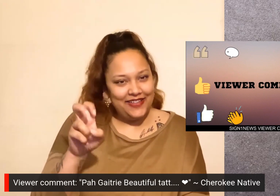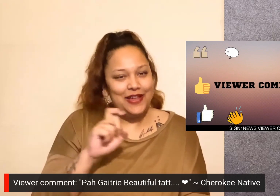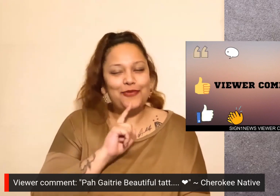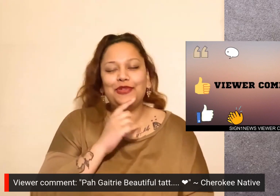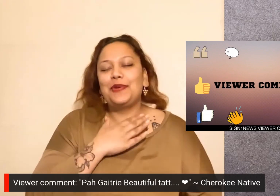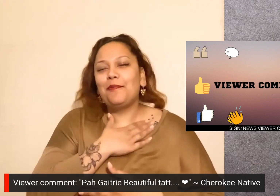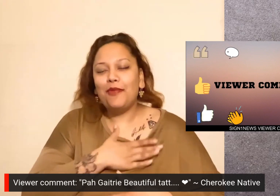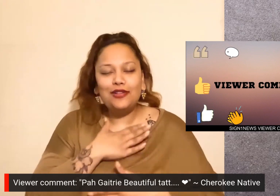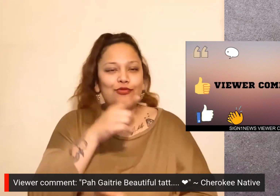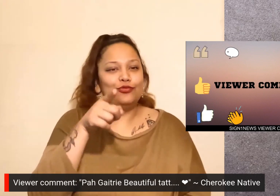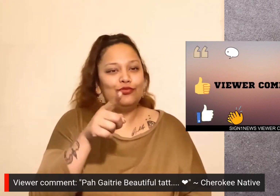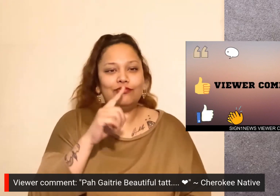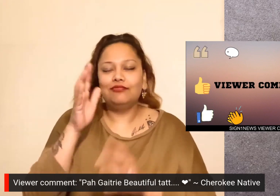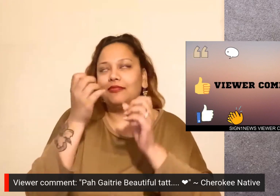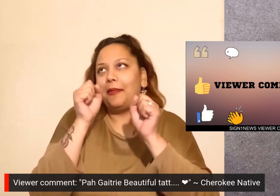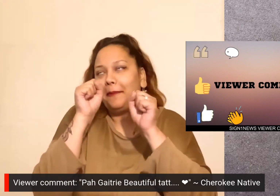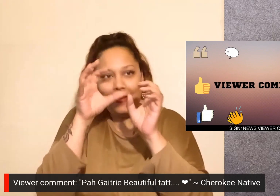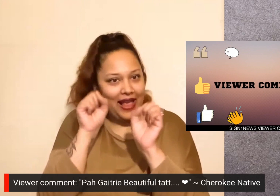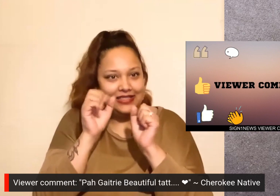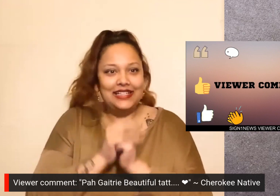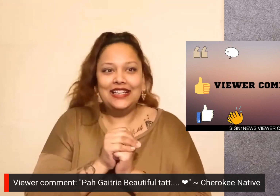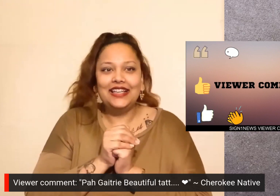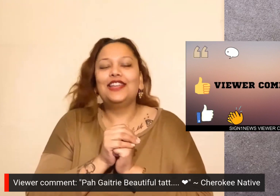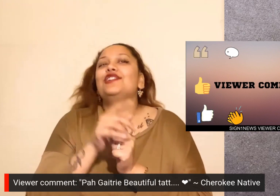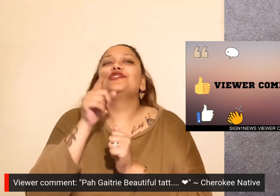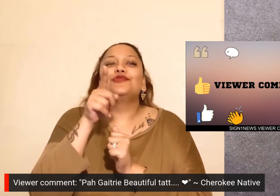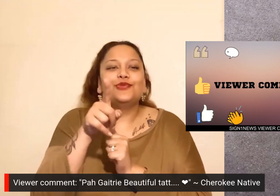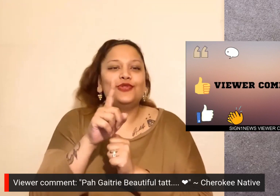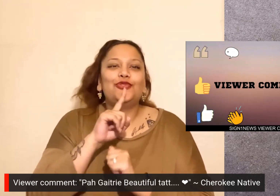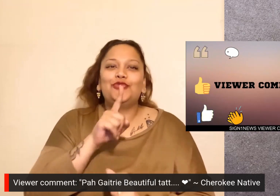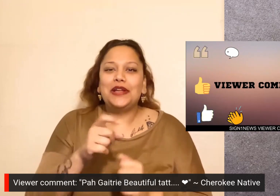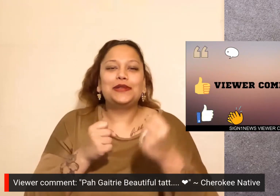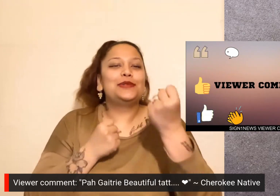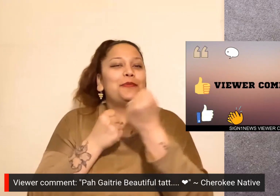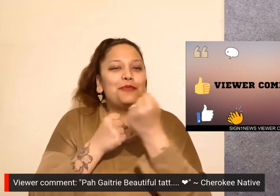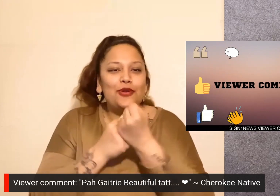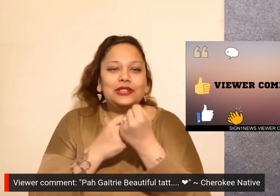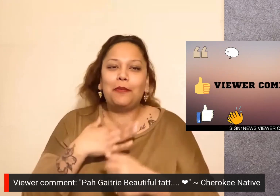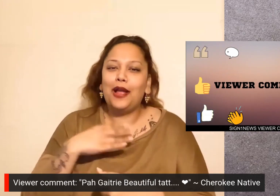really appreciate you you are amazing you really have supported my journey